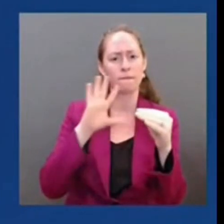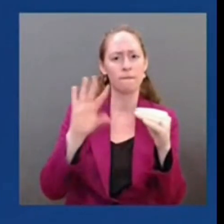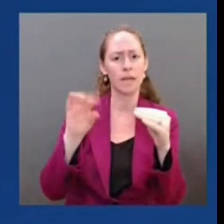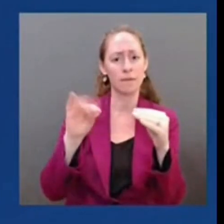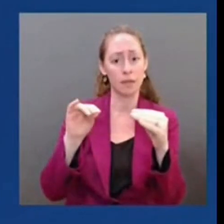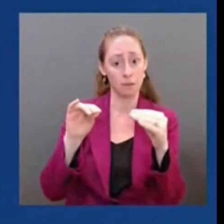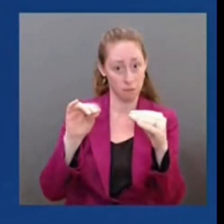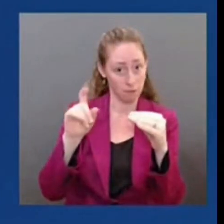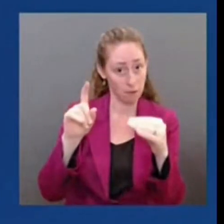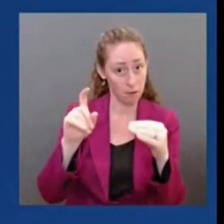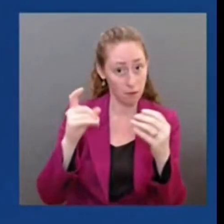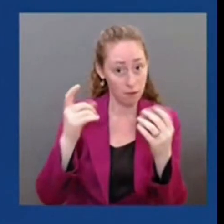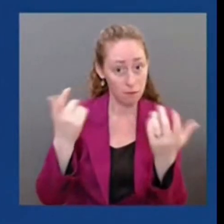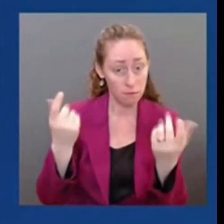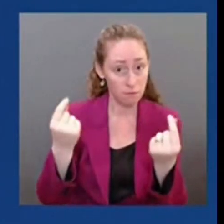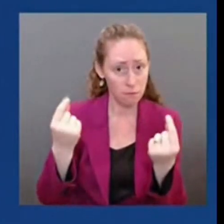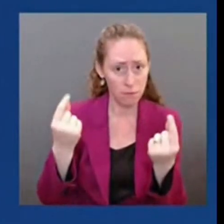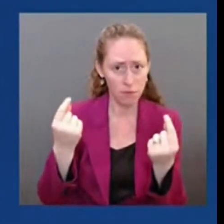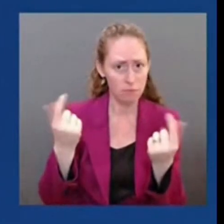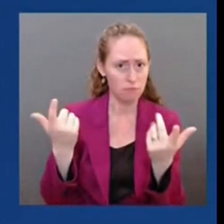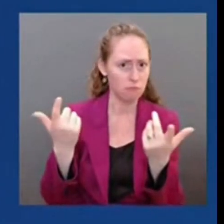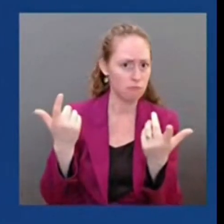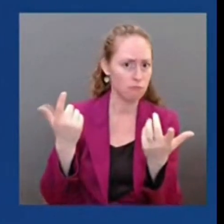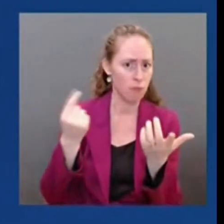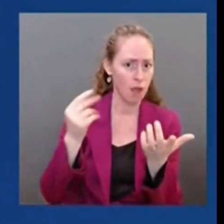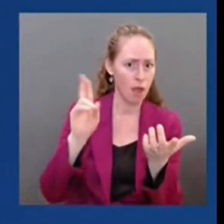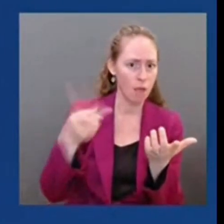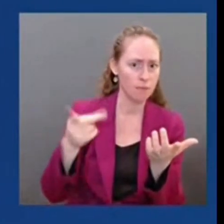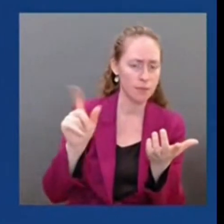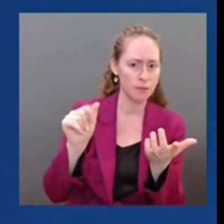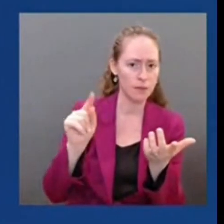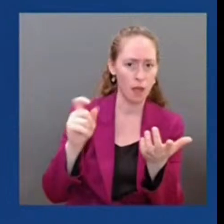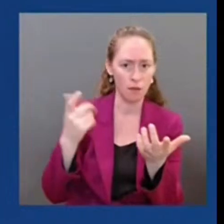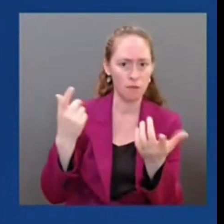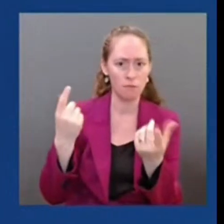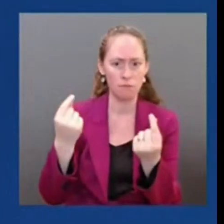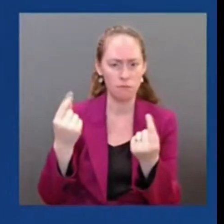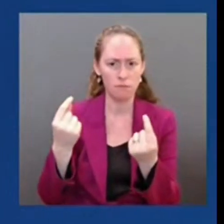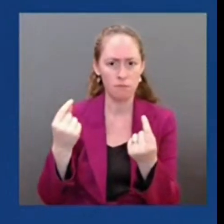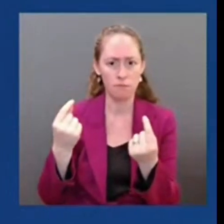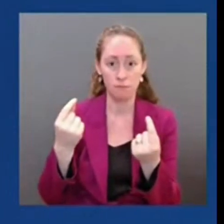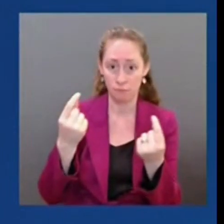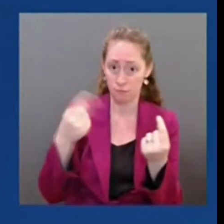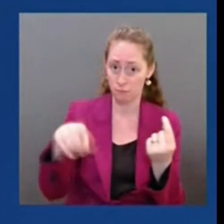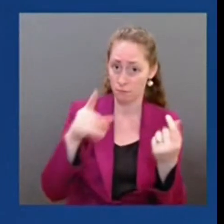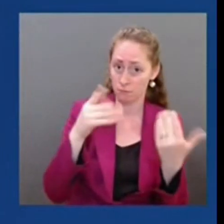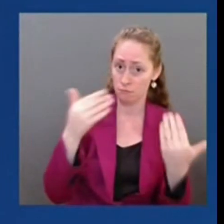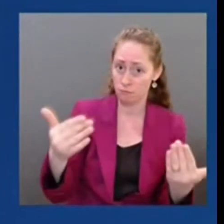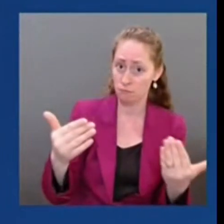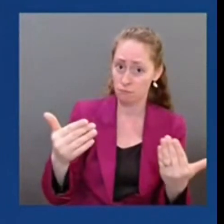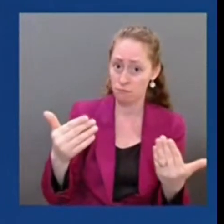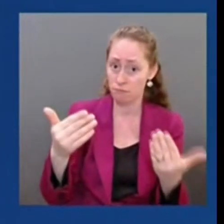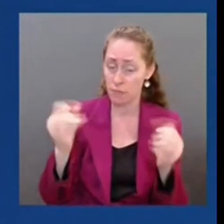GET BOOST. WHAT ABOUT THOSE UNDER 50. THERE ARE LOTS OF PEOPLE IN THE AGE GROUP WHO ARE GETTING OMICRON WHO WANT TO TAKE A